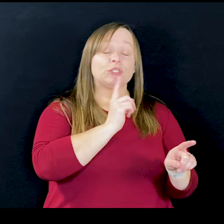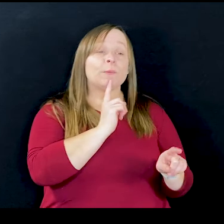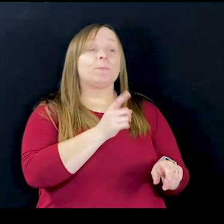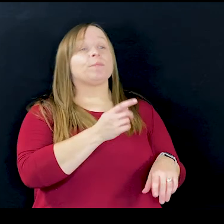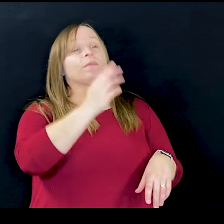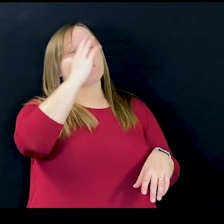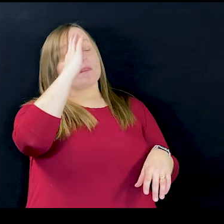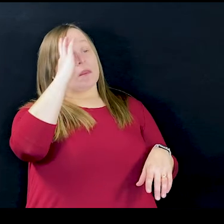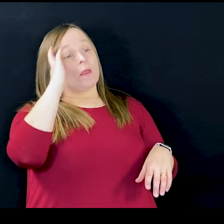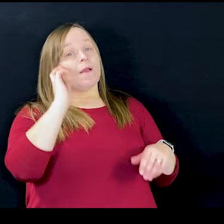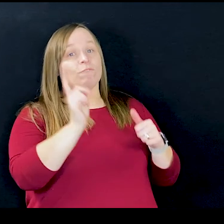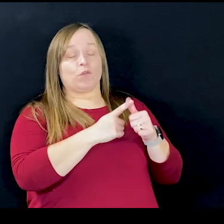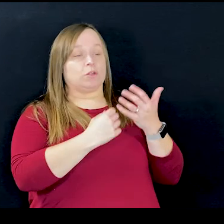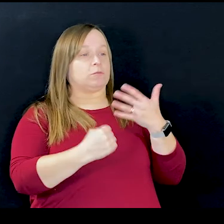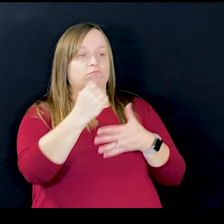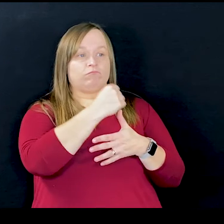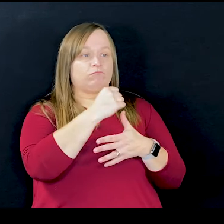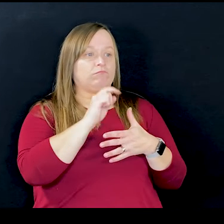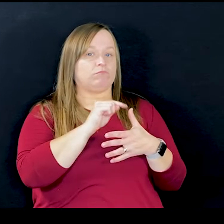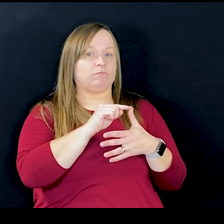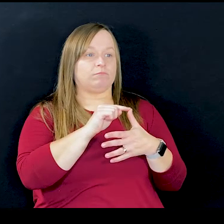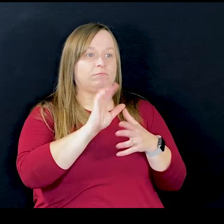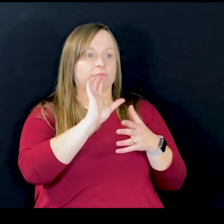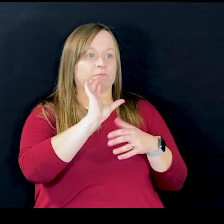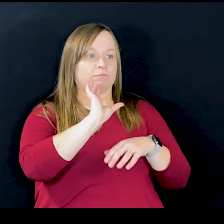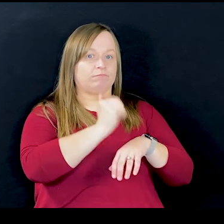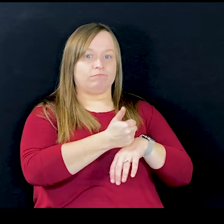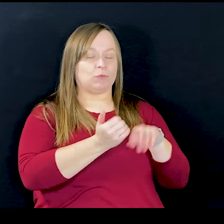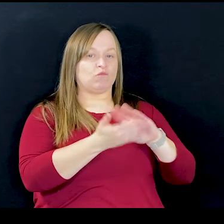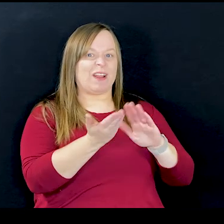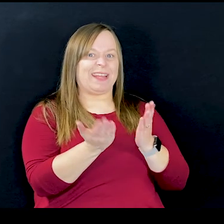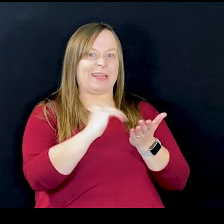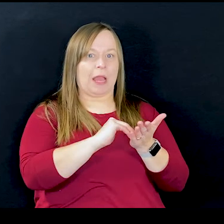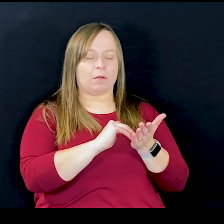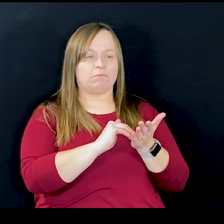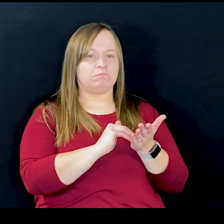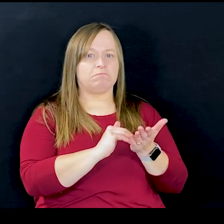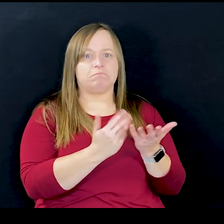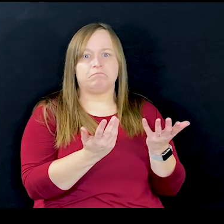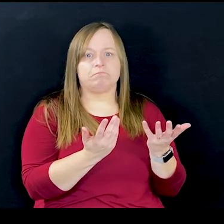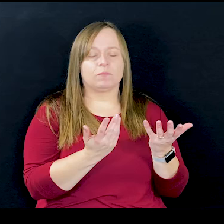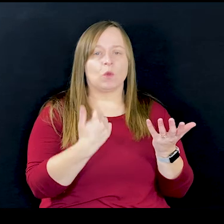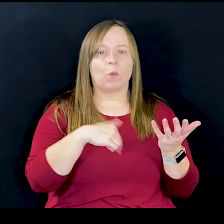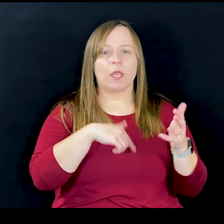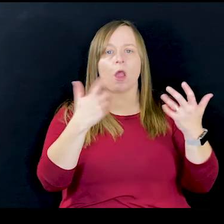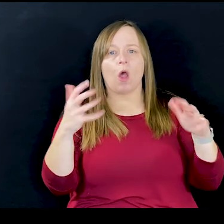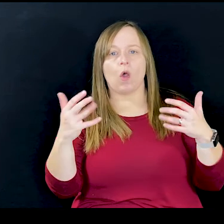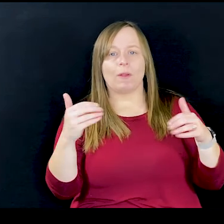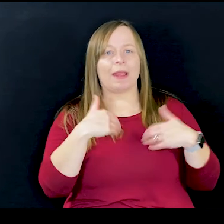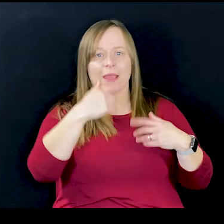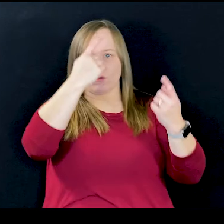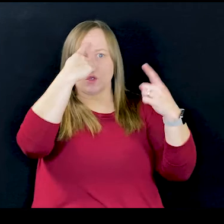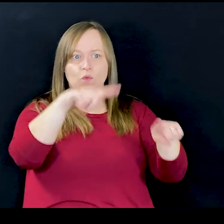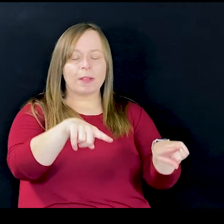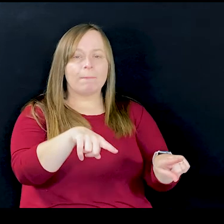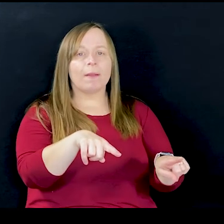So the first priority is to get the clinic back up and running, which won't take much. I mean, we already have the agreement.